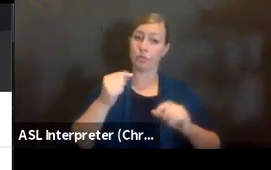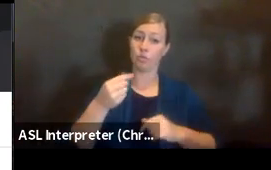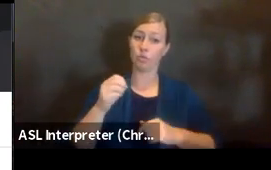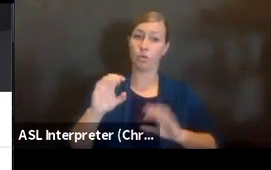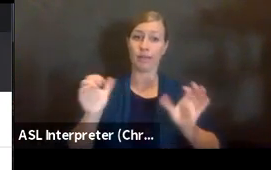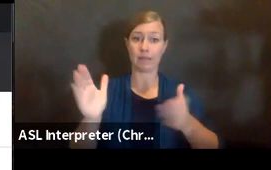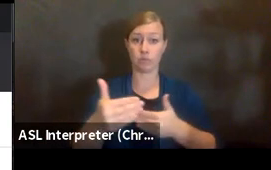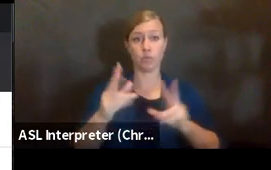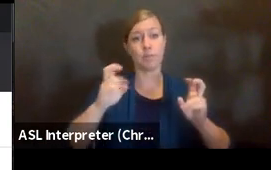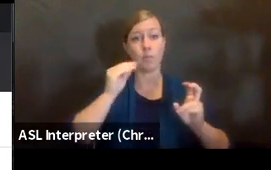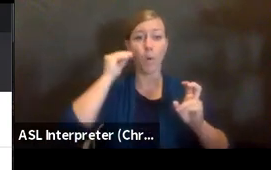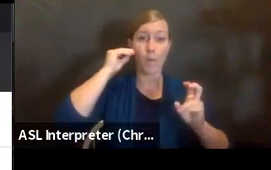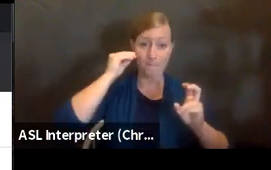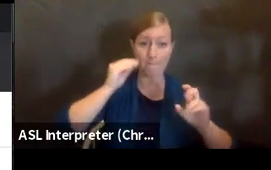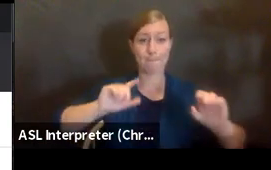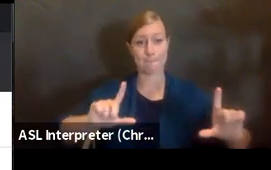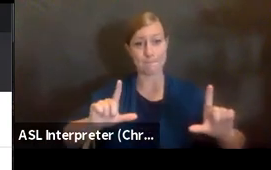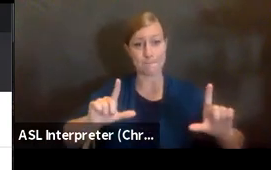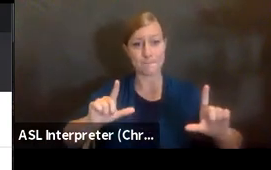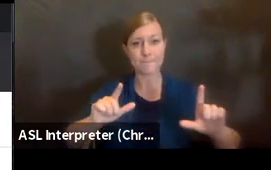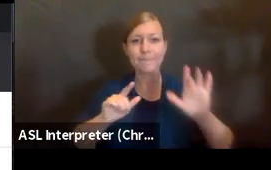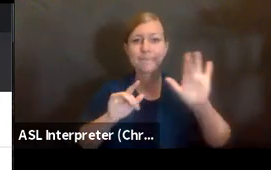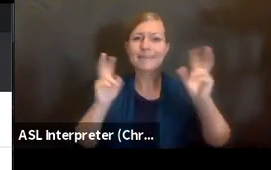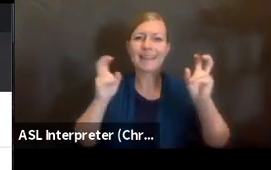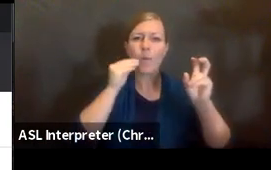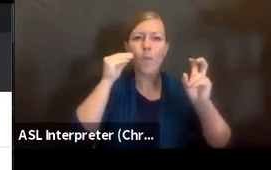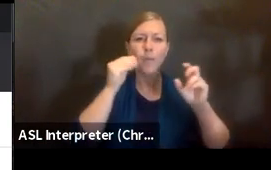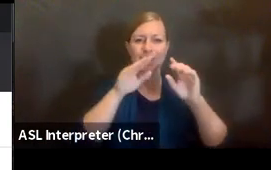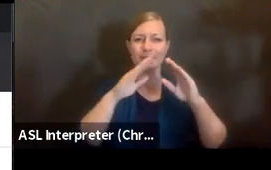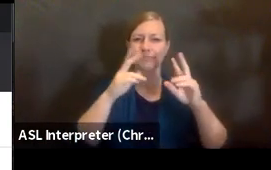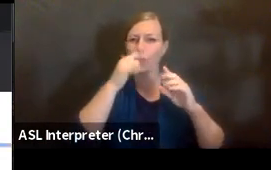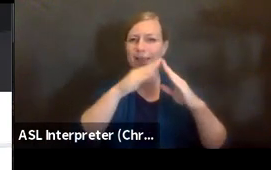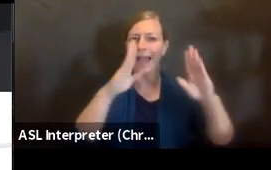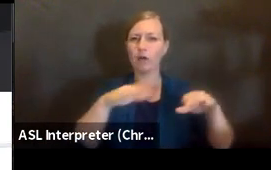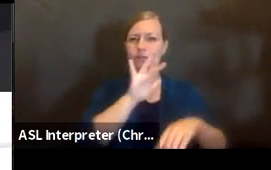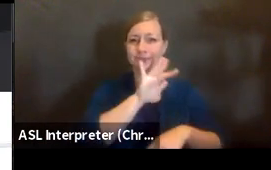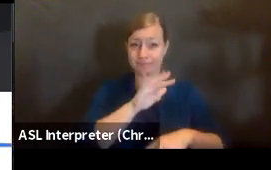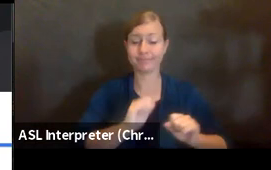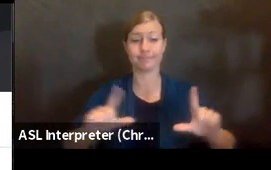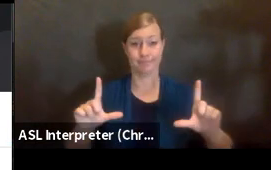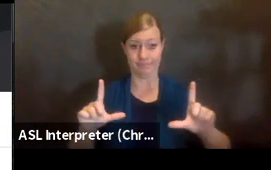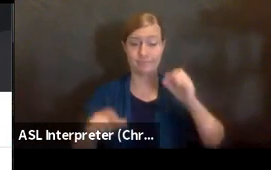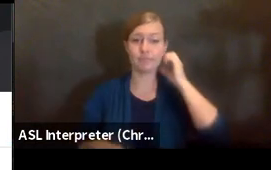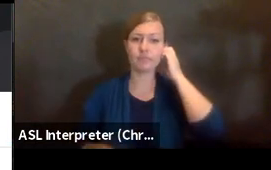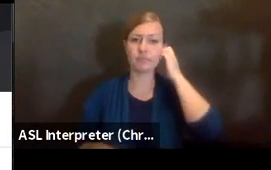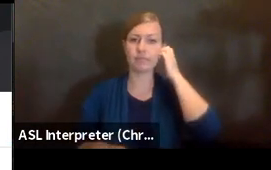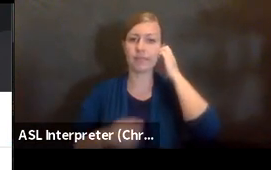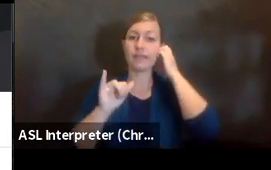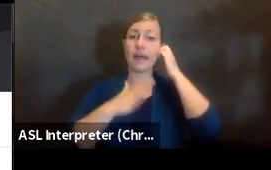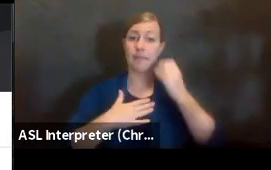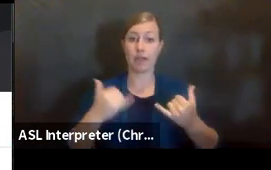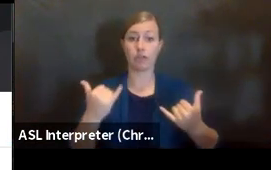Katherine Livick - ESD 112: If I hit my little house this is where I get to. I'm going to choose my current classroom that I'm going to be showing you